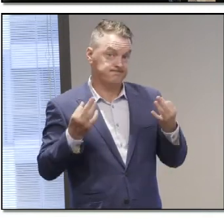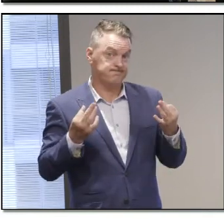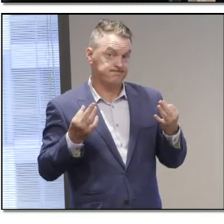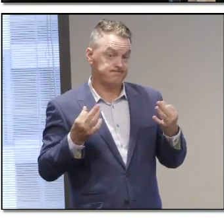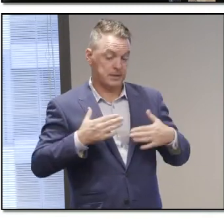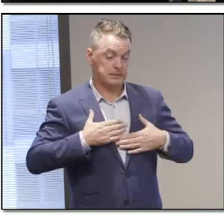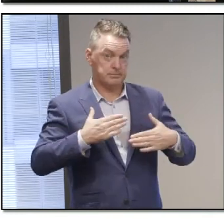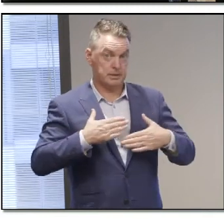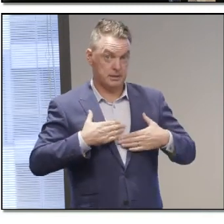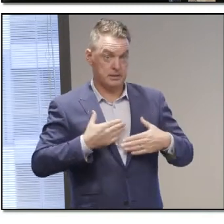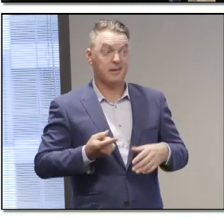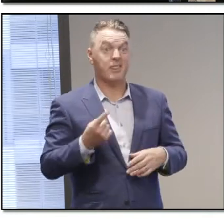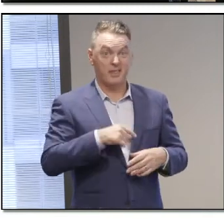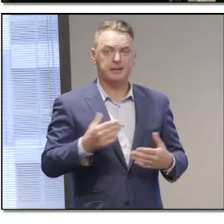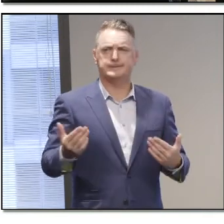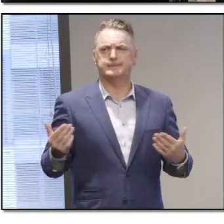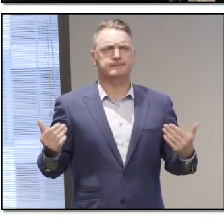They then recruited kids into this longitudinal study,